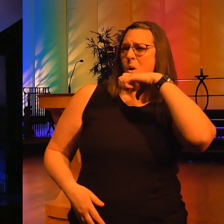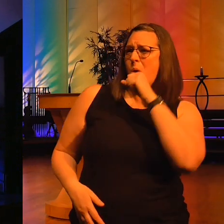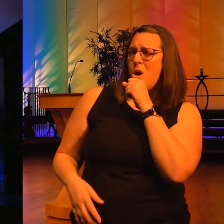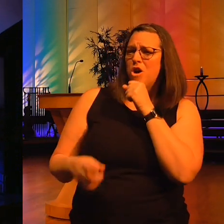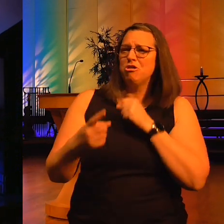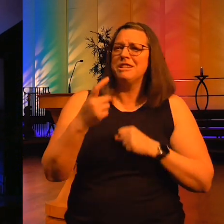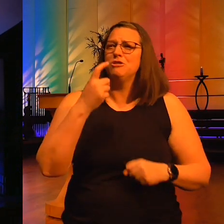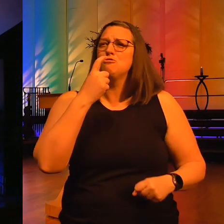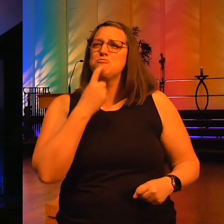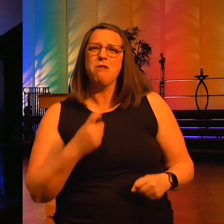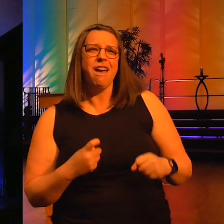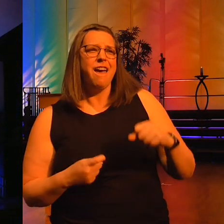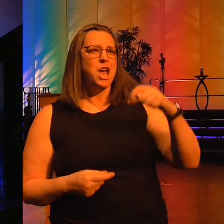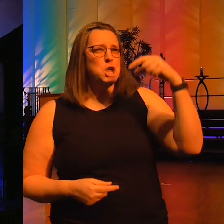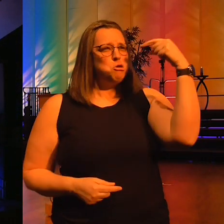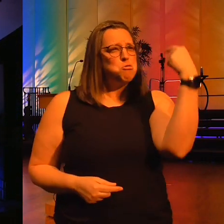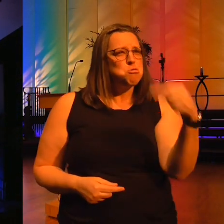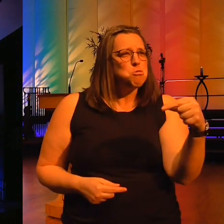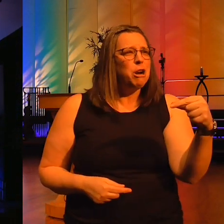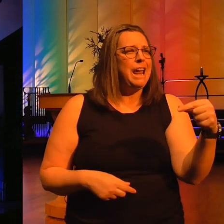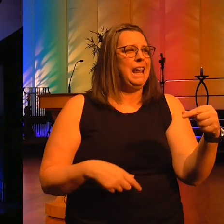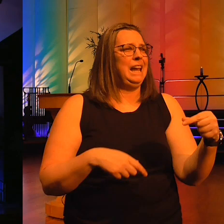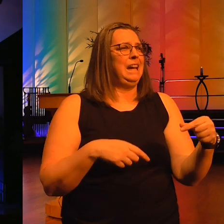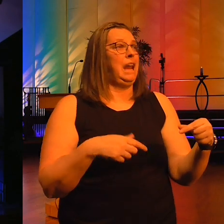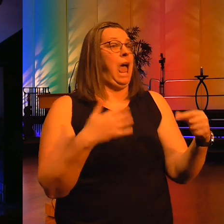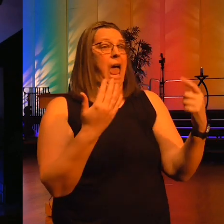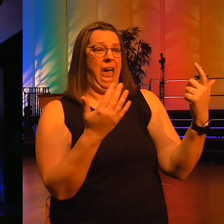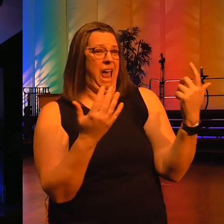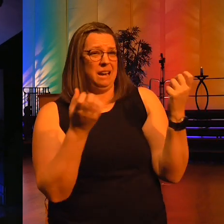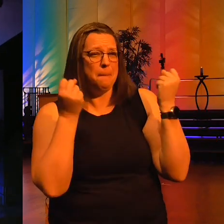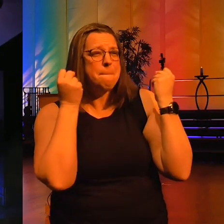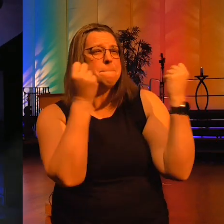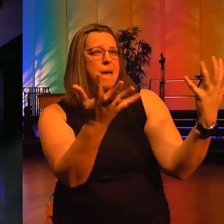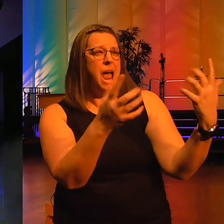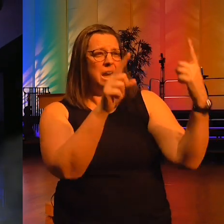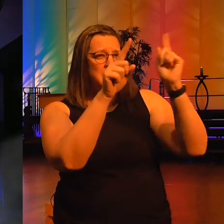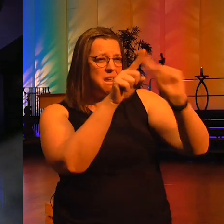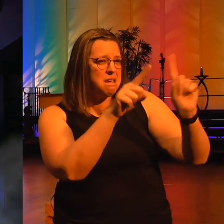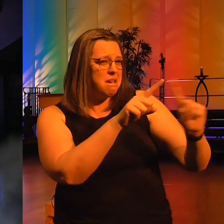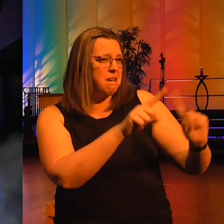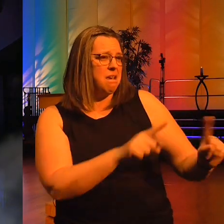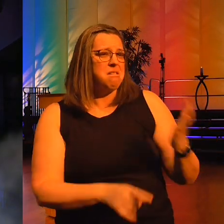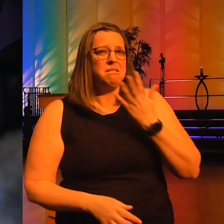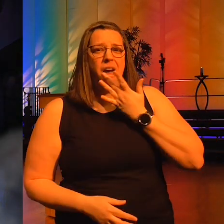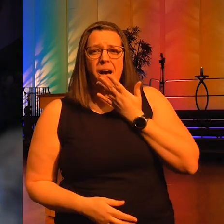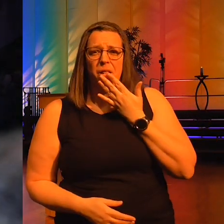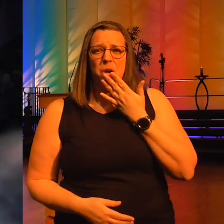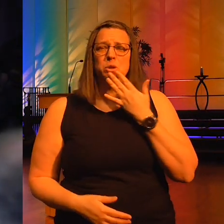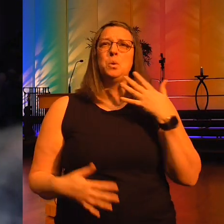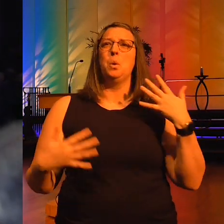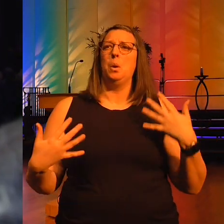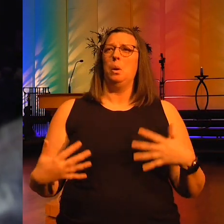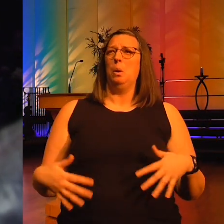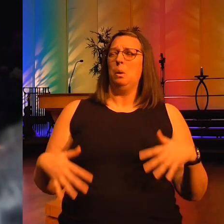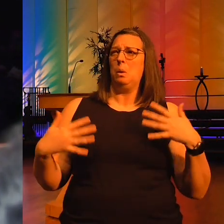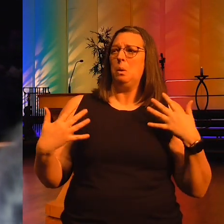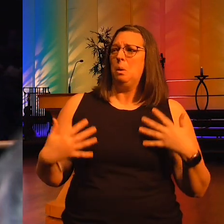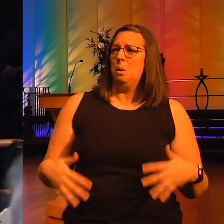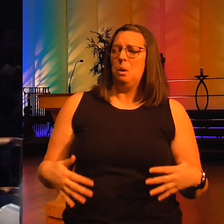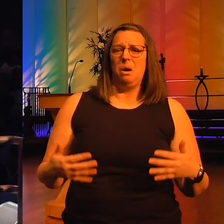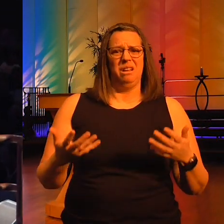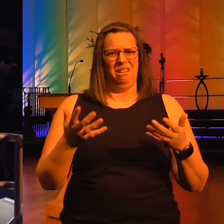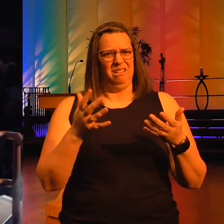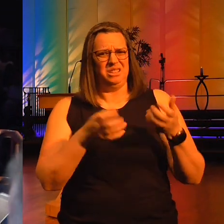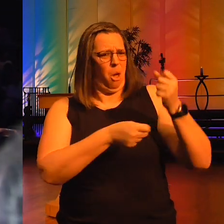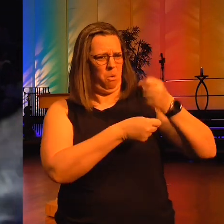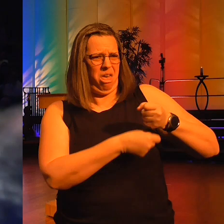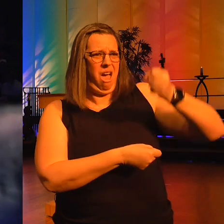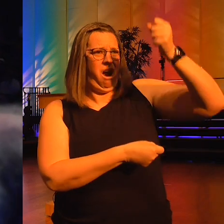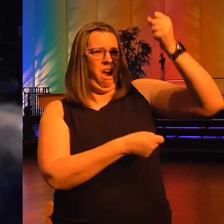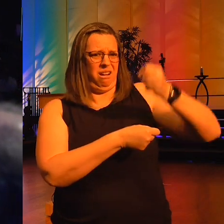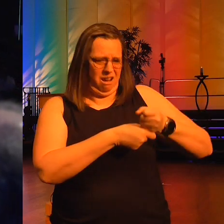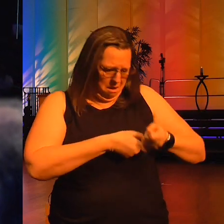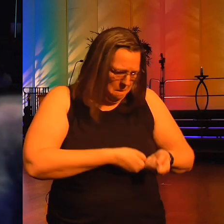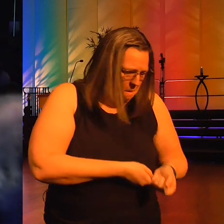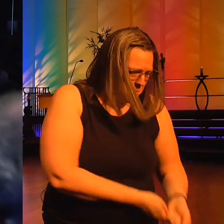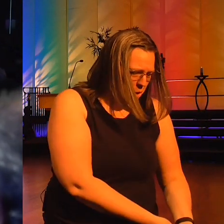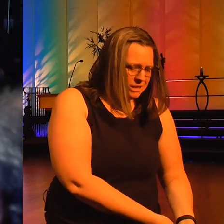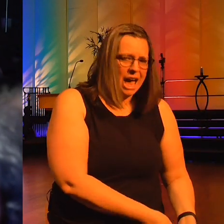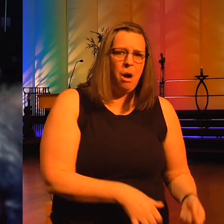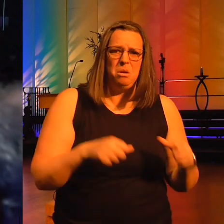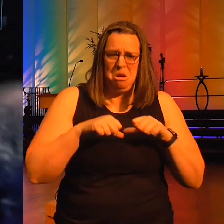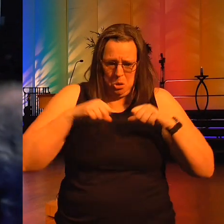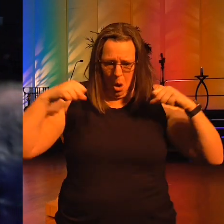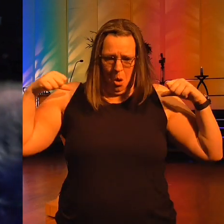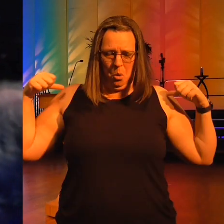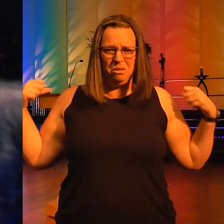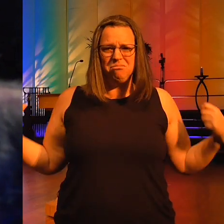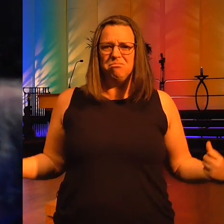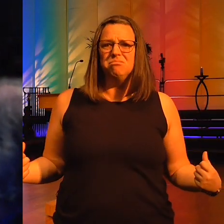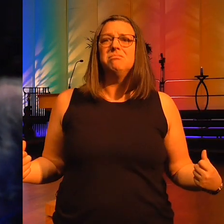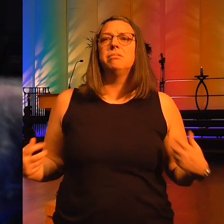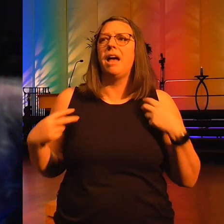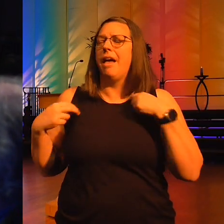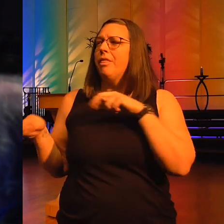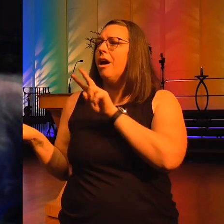green and at least a million others so tie up the boat take off your coat and take a look